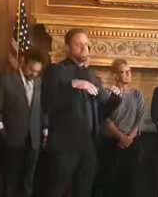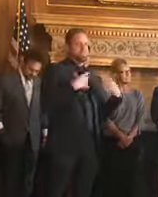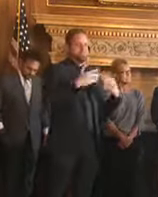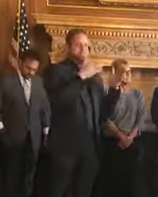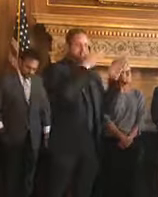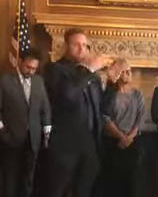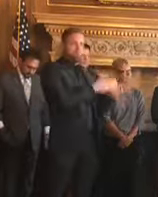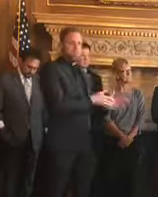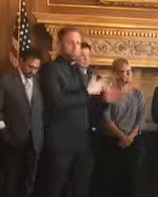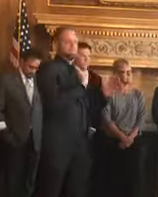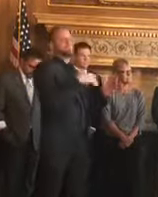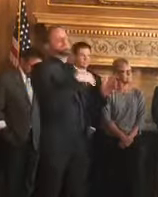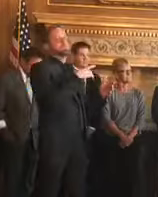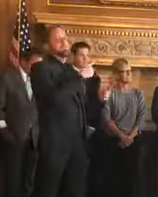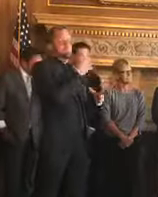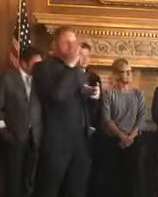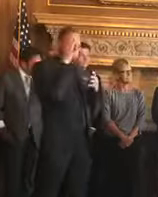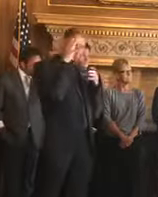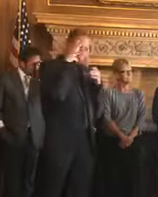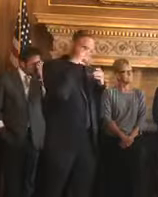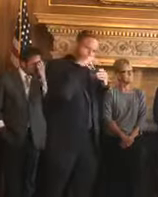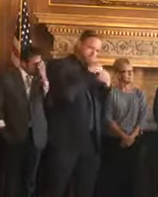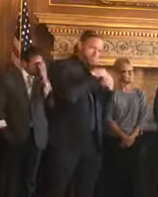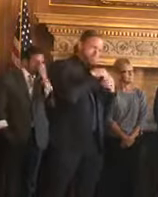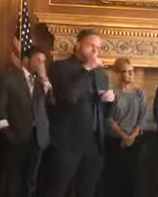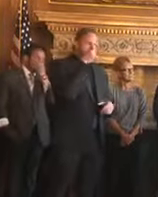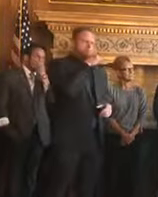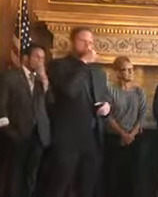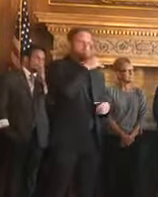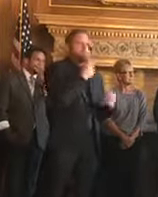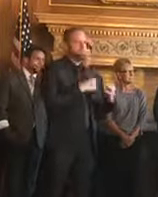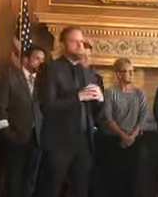a great job of not only representing the interpreting community but has put a lot of elbow grease